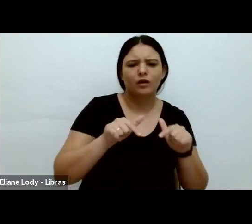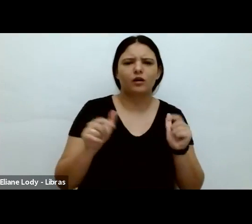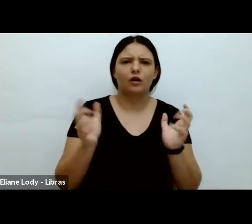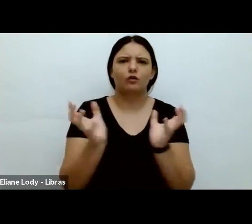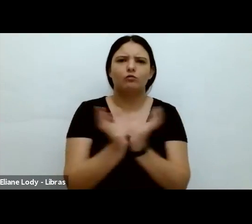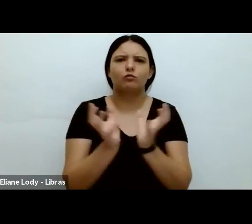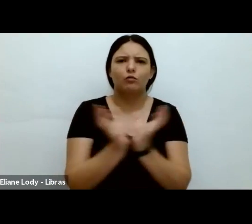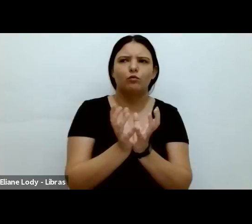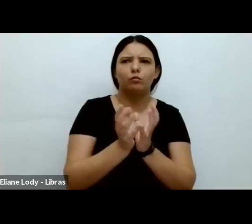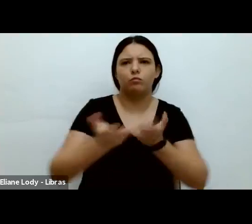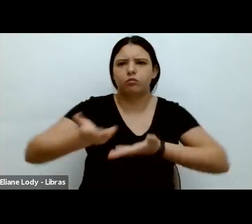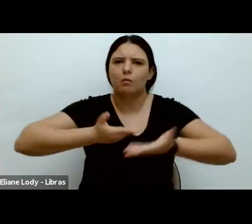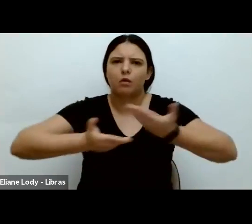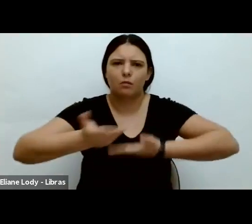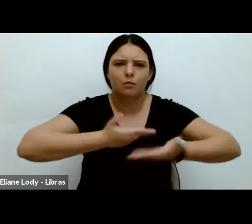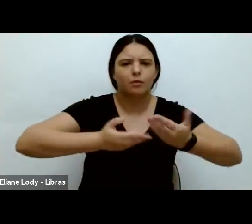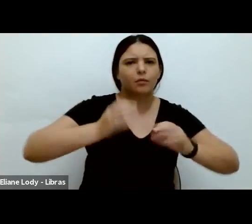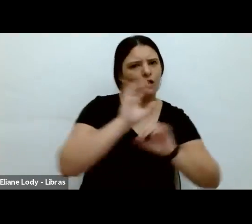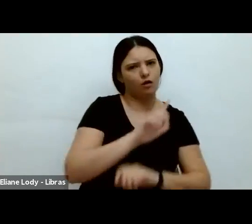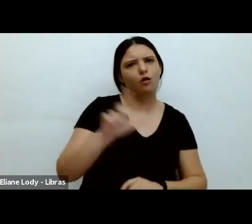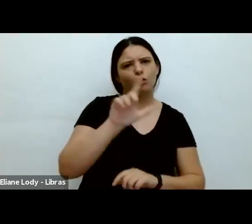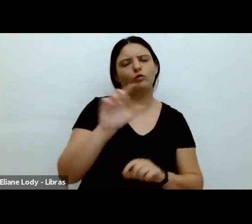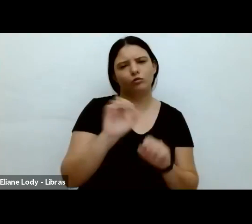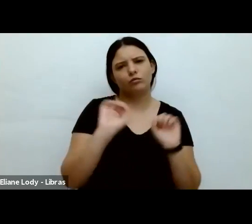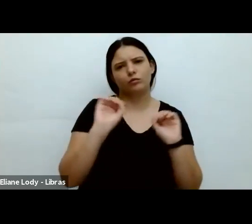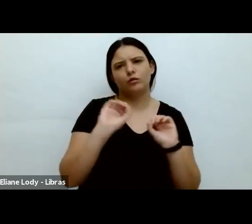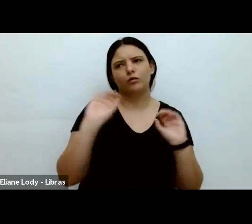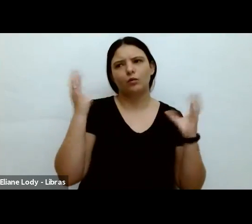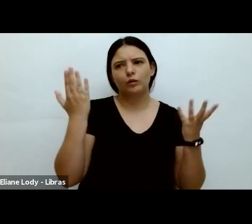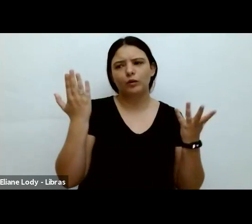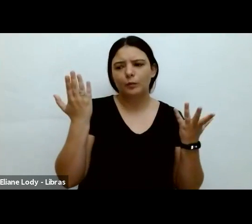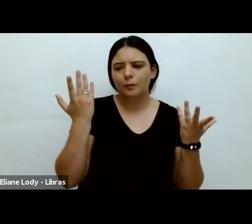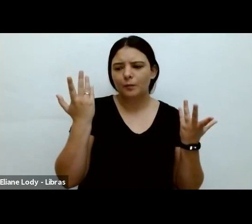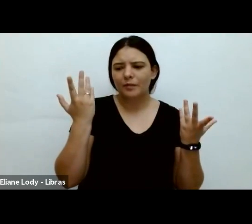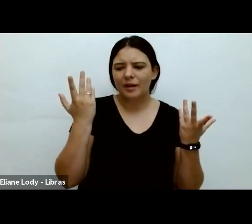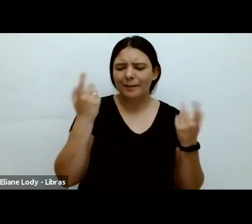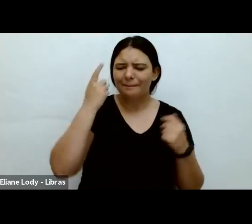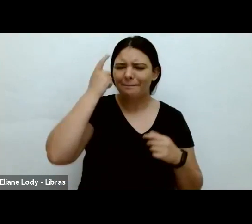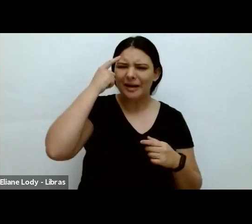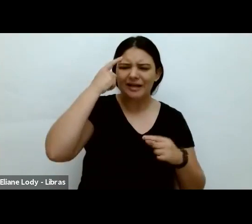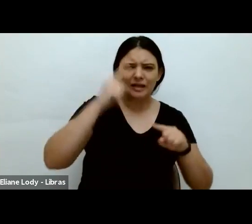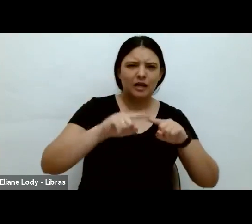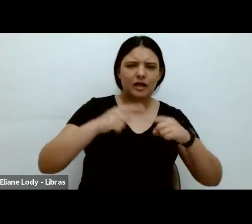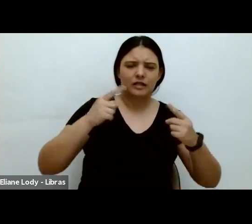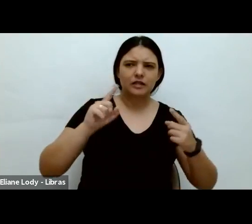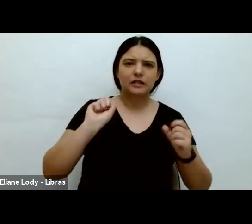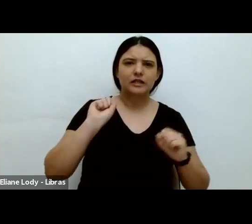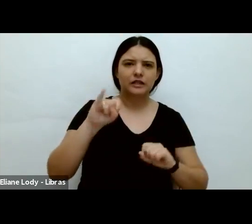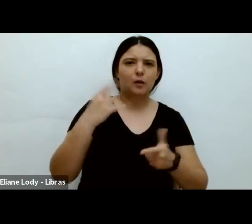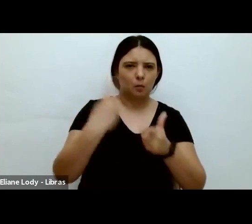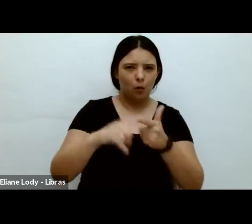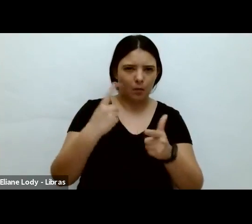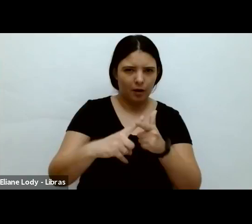contradicting collaborative way, but contradicting, I think, is also. part of this none part of this not only because